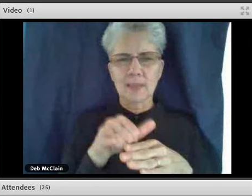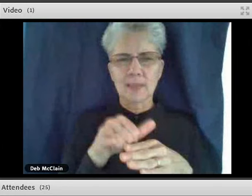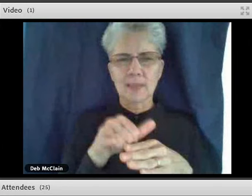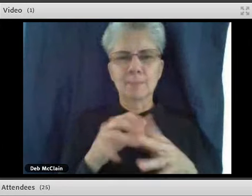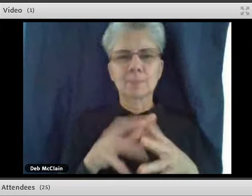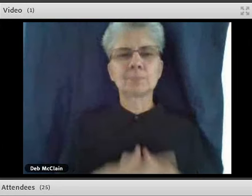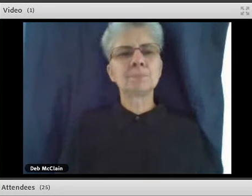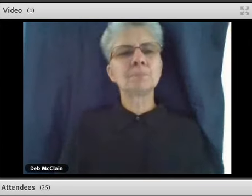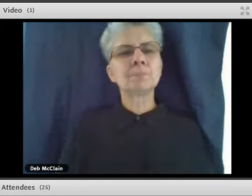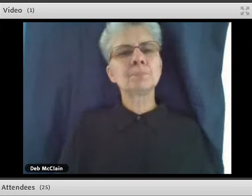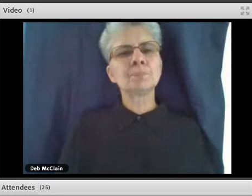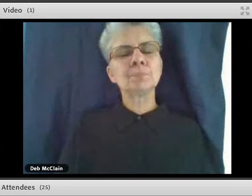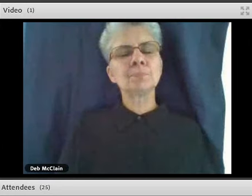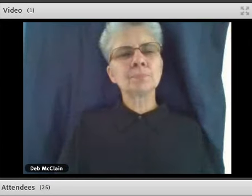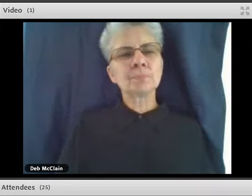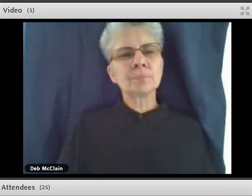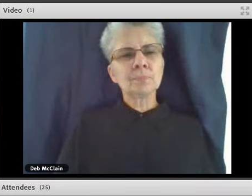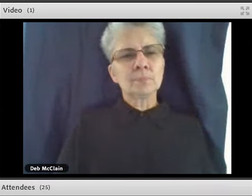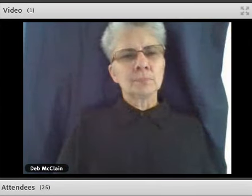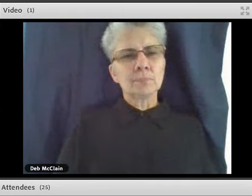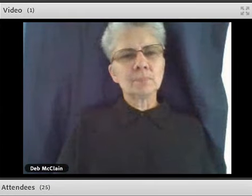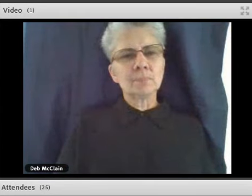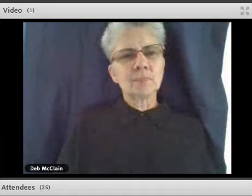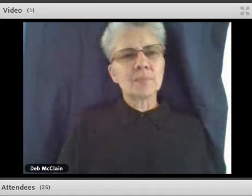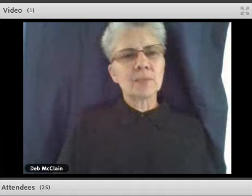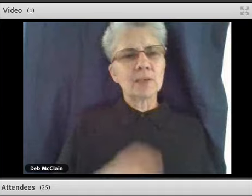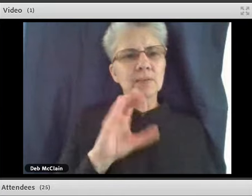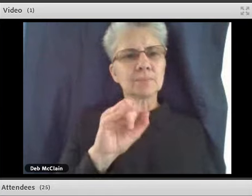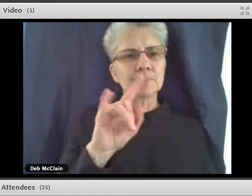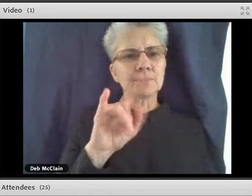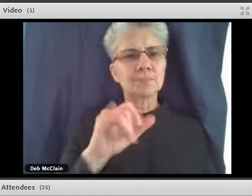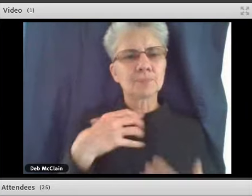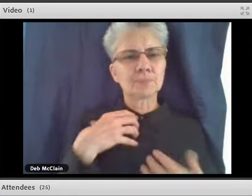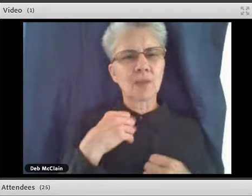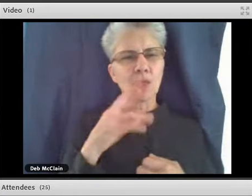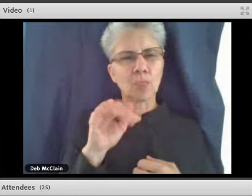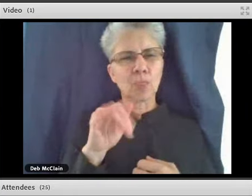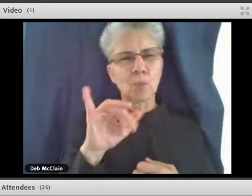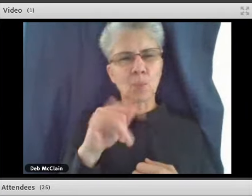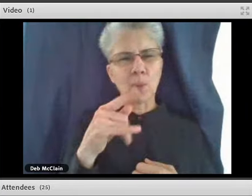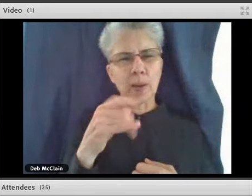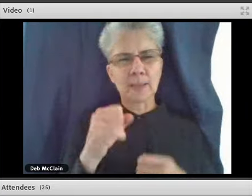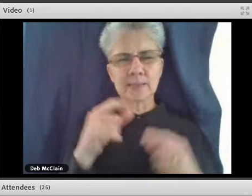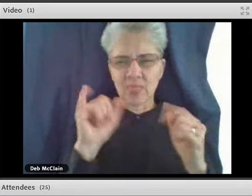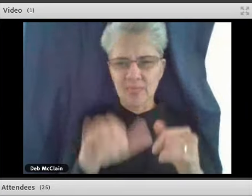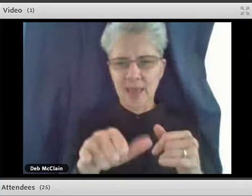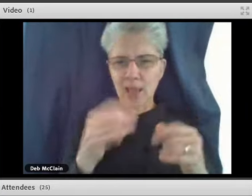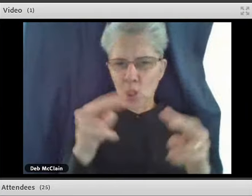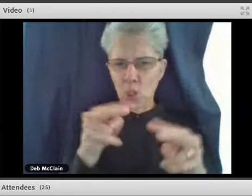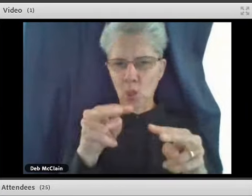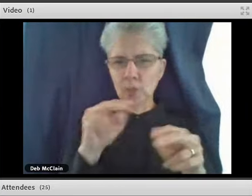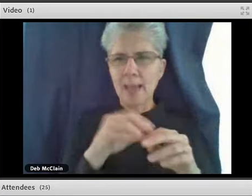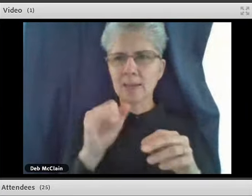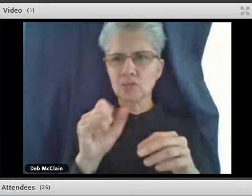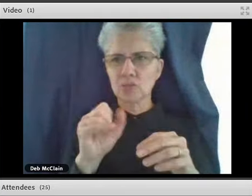It's an advanced search that's just a little bit easier to use. So, again, county health rankings and road maps.